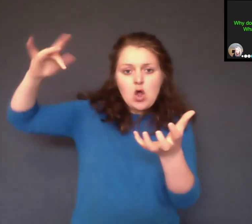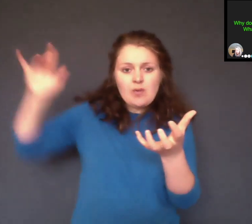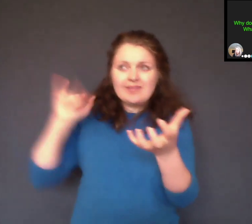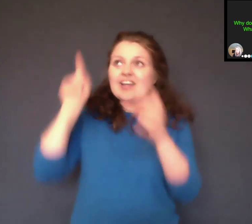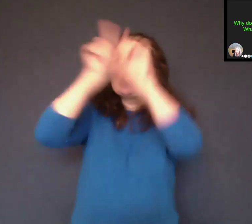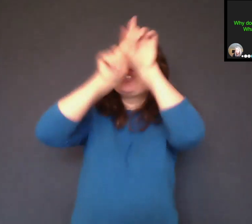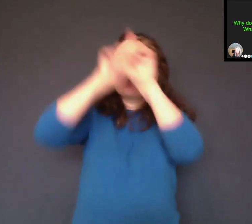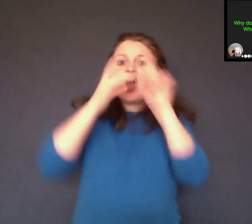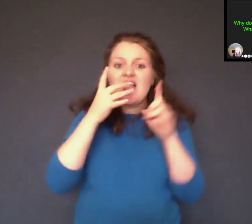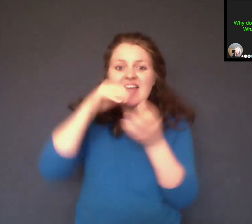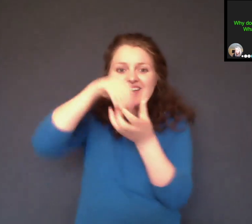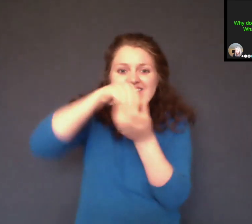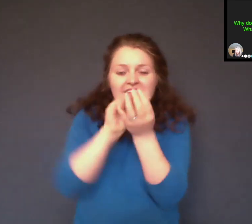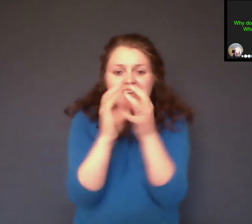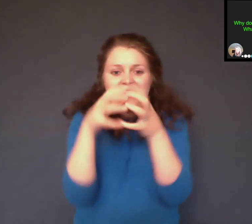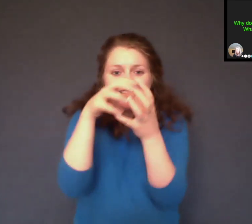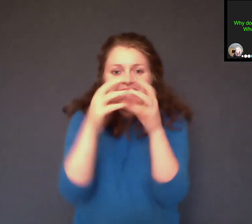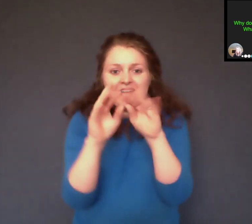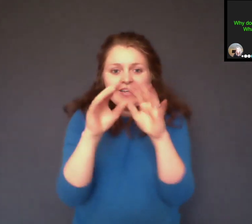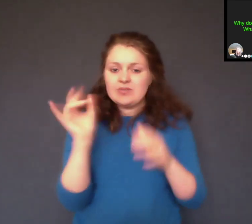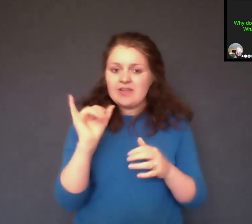it appeared like a bubble from the boards and rose toward the roof